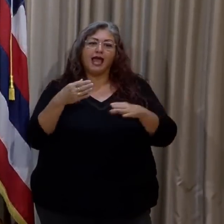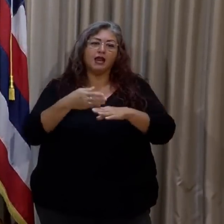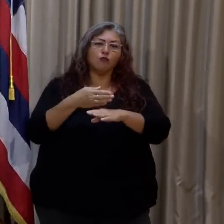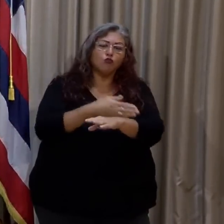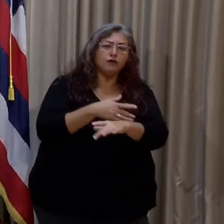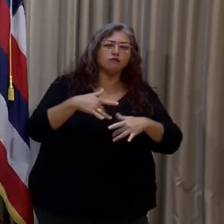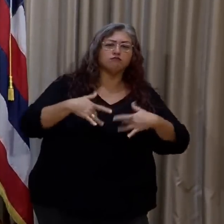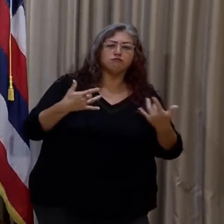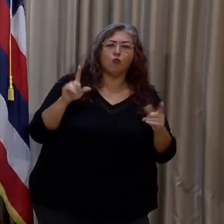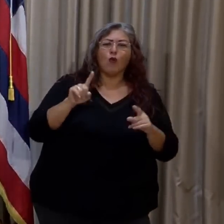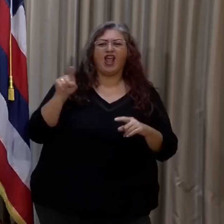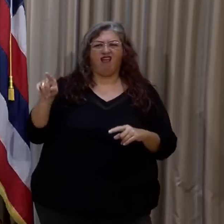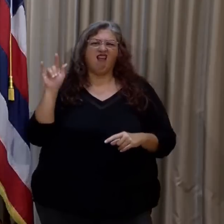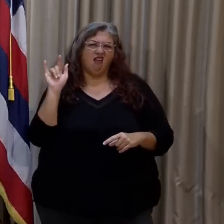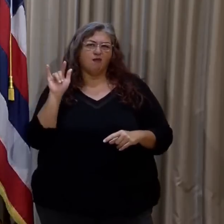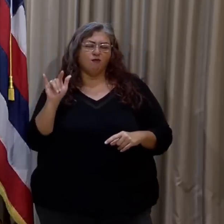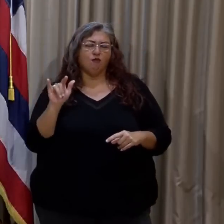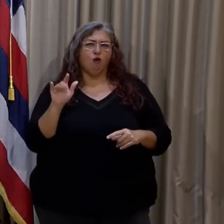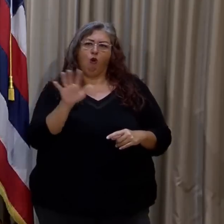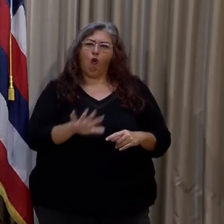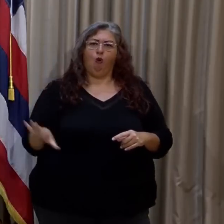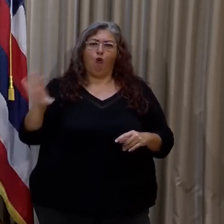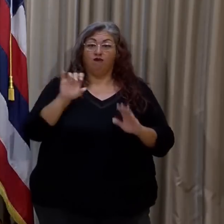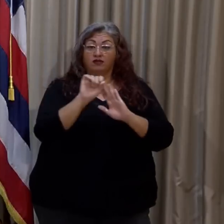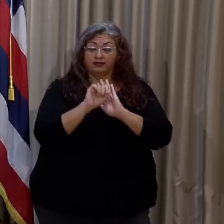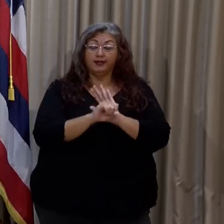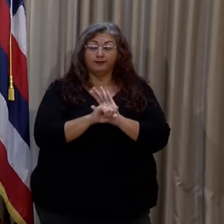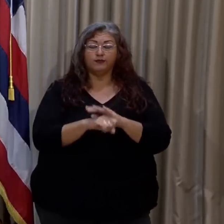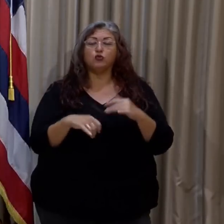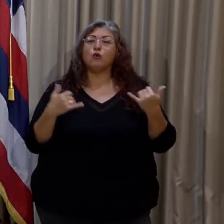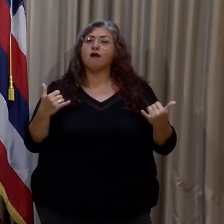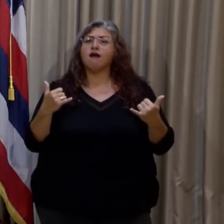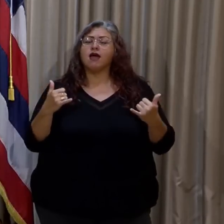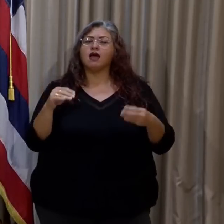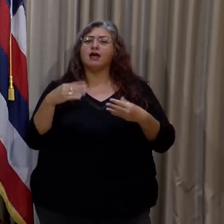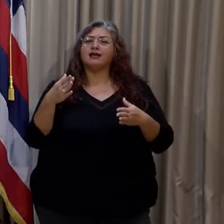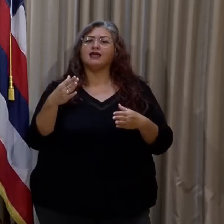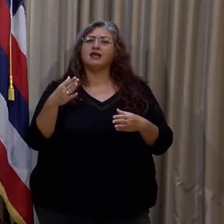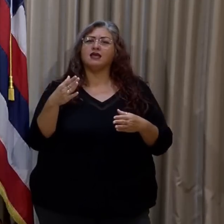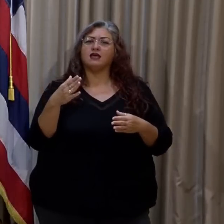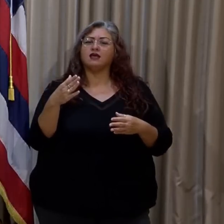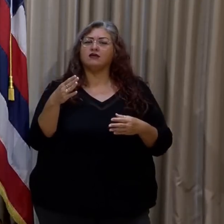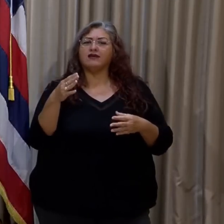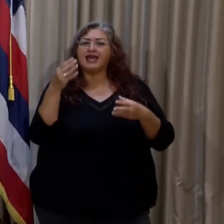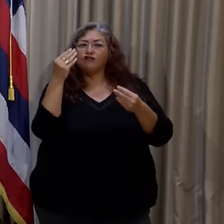OPPORTUNITY. THE IMPROVEMENTS AND ALL THE HAPPENING AT OUR AIRPORTS.